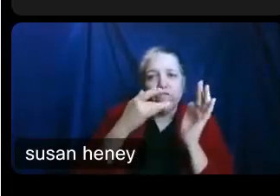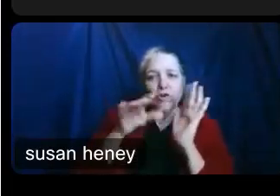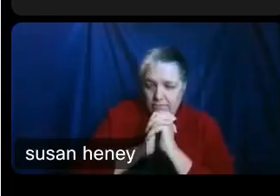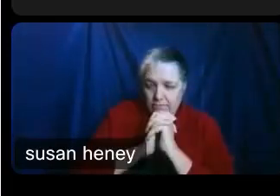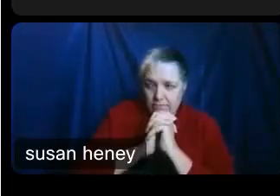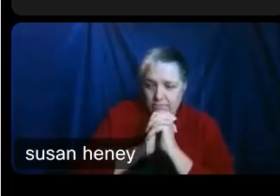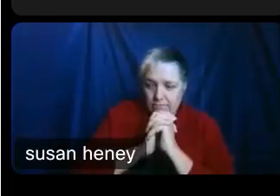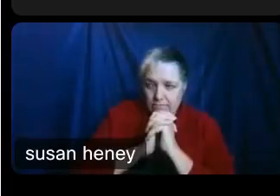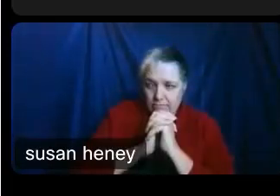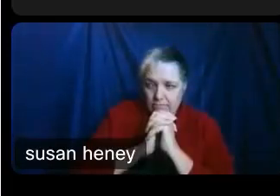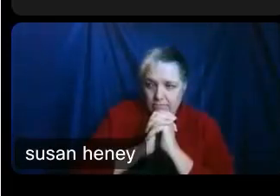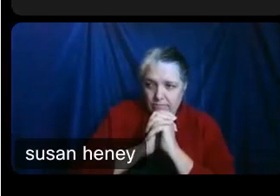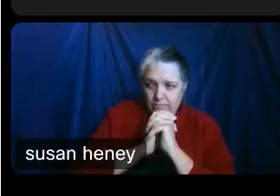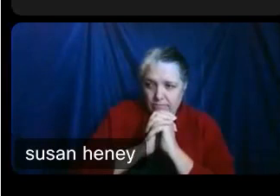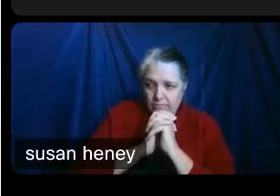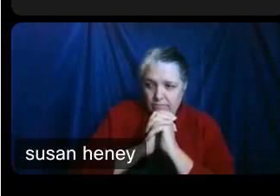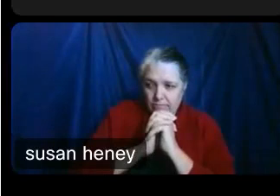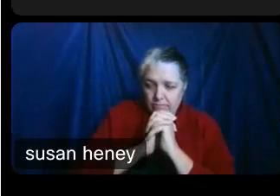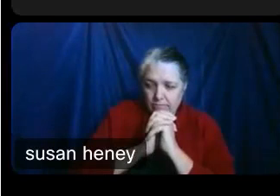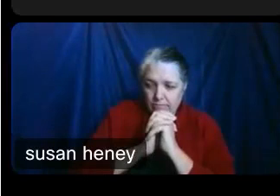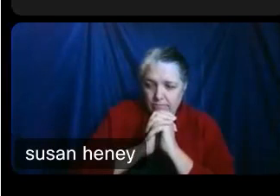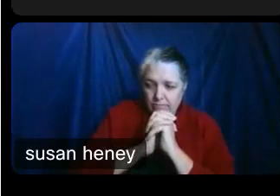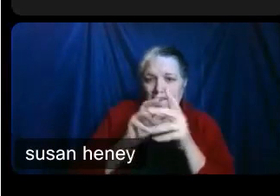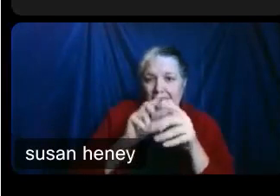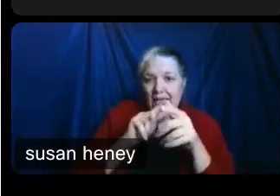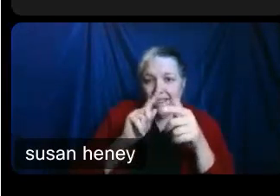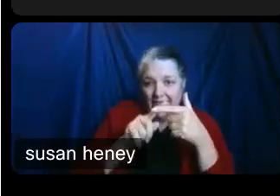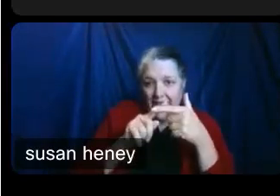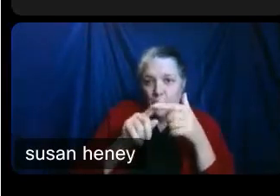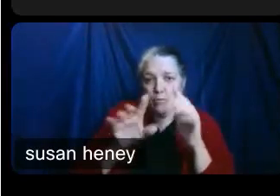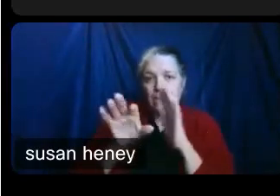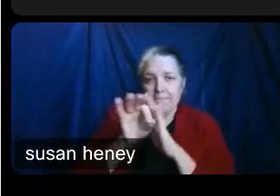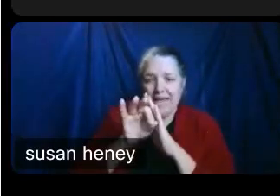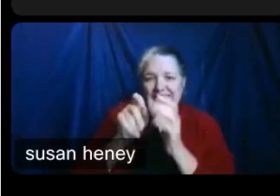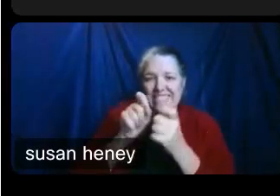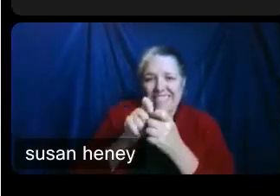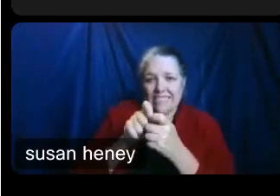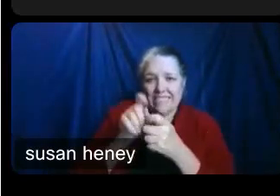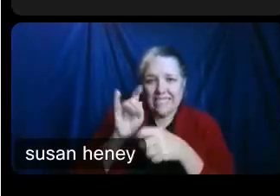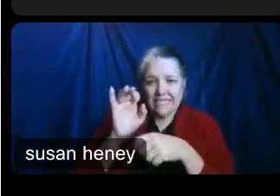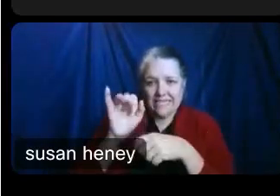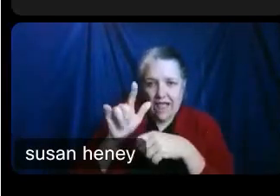And then finally, we will be selecting the detailed tables. But for right now, I am just